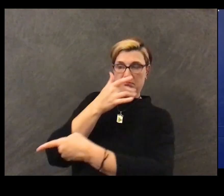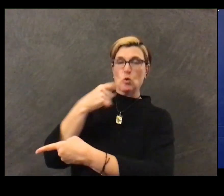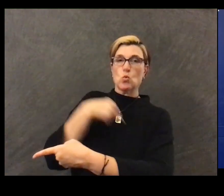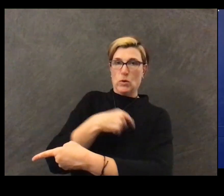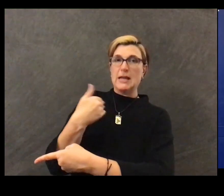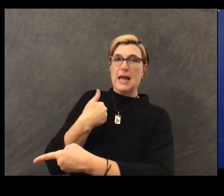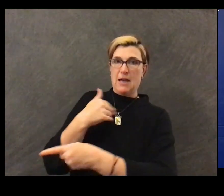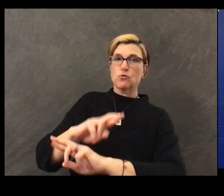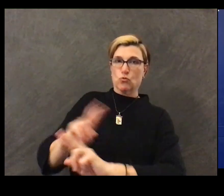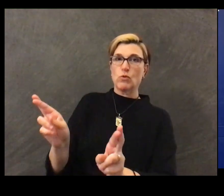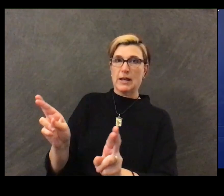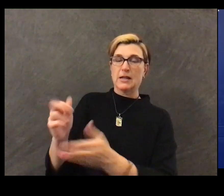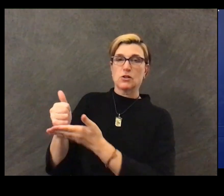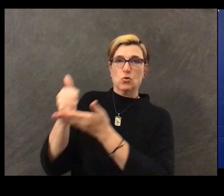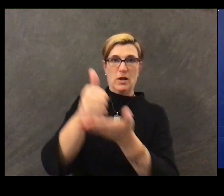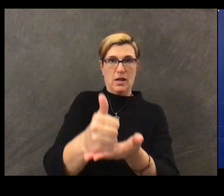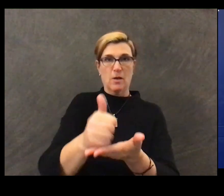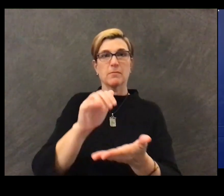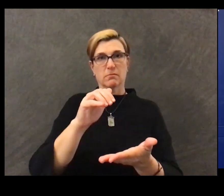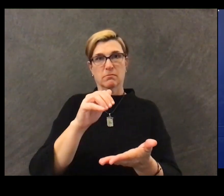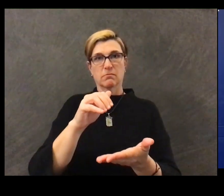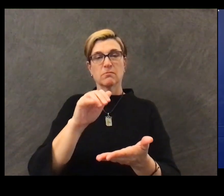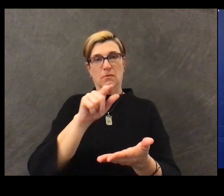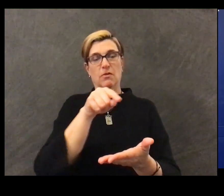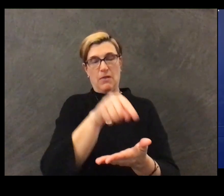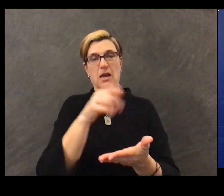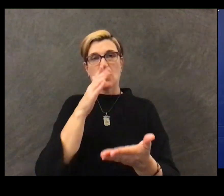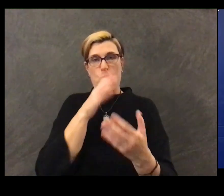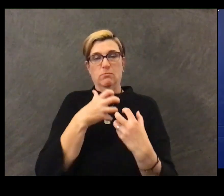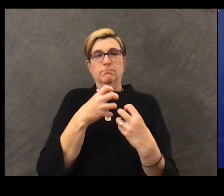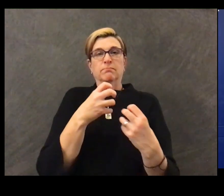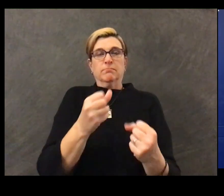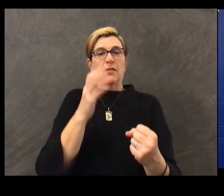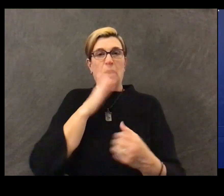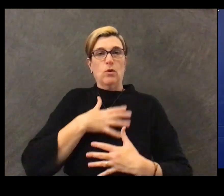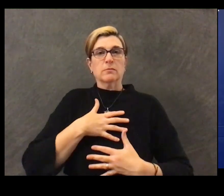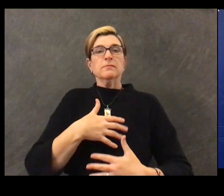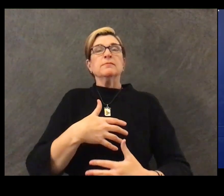help them breathe that equipment will be there as we said yesterday in Wisconsin